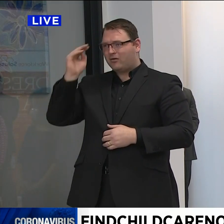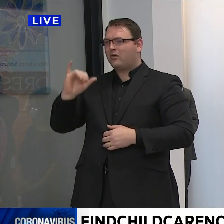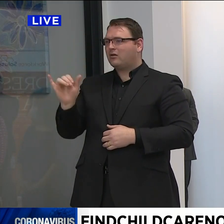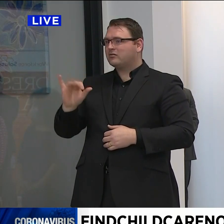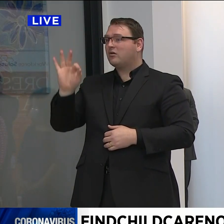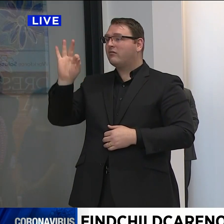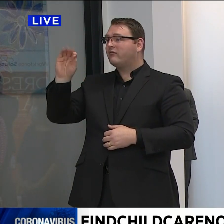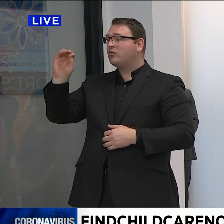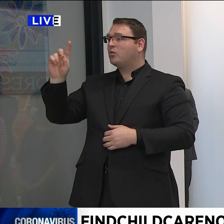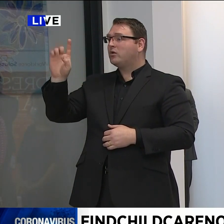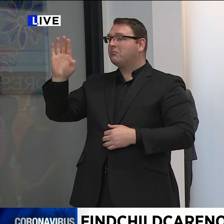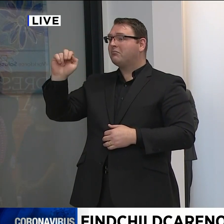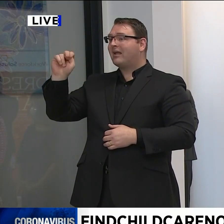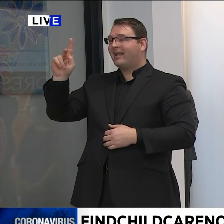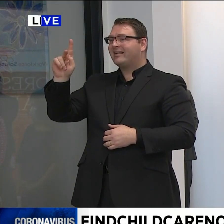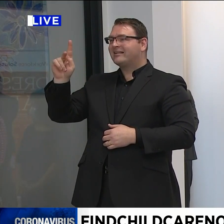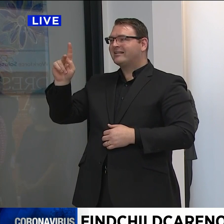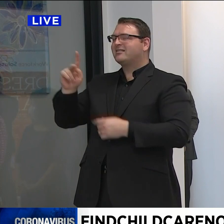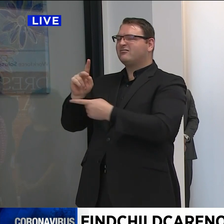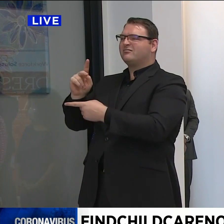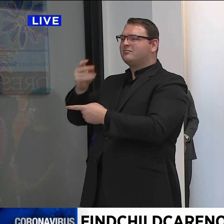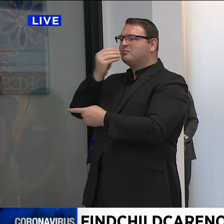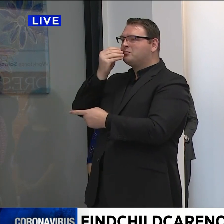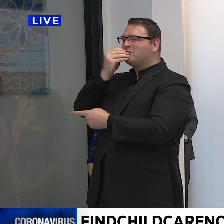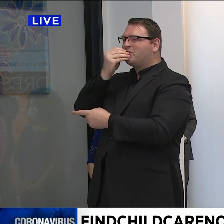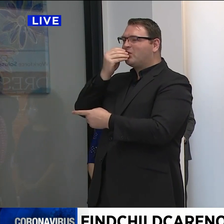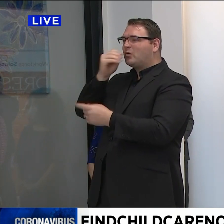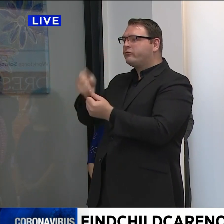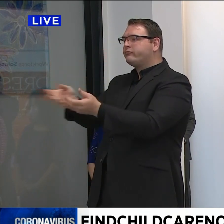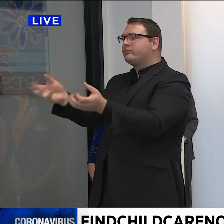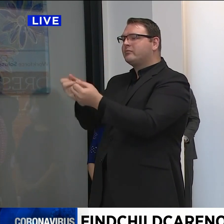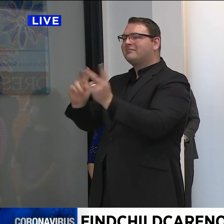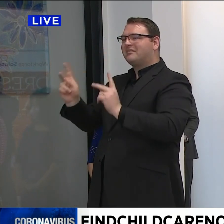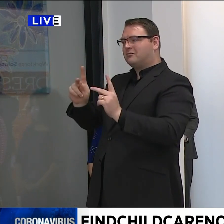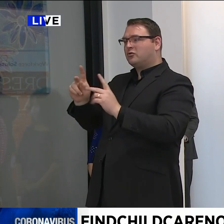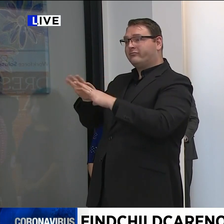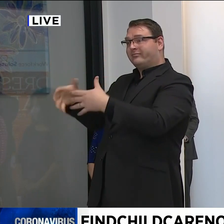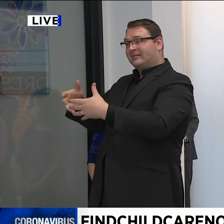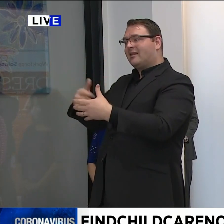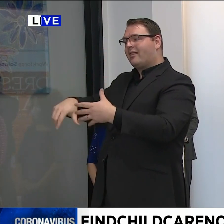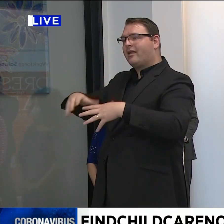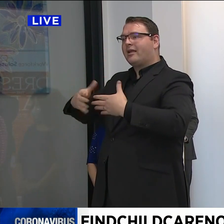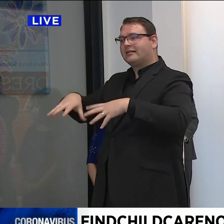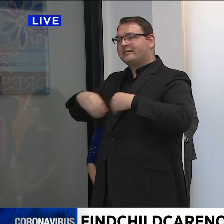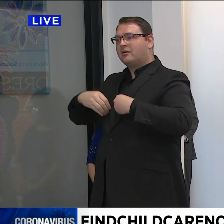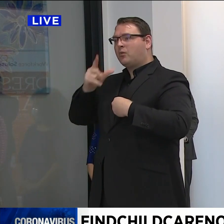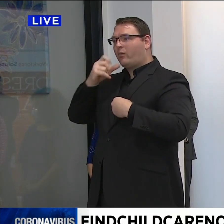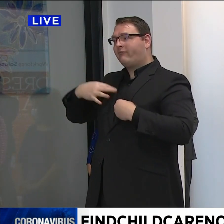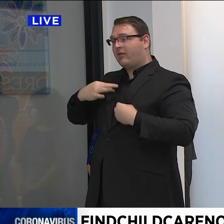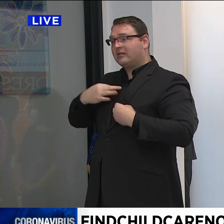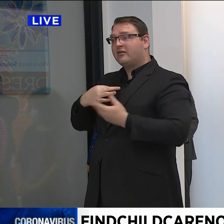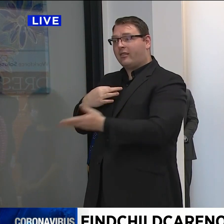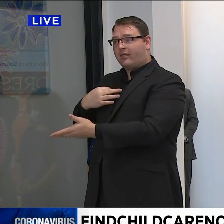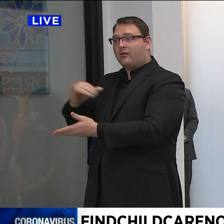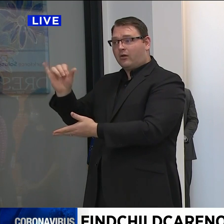been established. been established. >> And then there’s another And then there’s another plug I want to put in today plug I want to put in today just for the Houston food bank just for the Houston food bank I know mayor you tour their I know mayor you tour their facilities facilities this weekend. We’ve been in